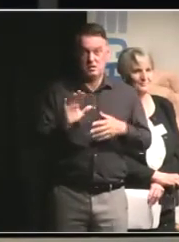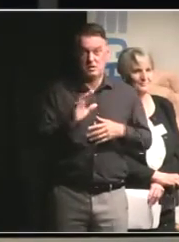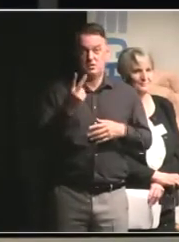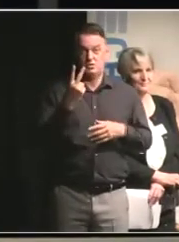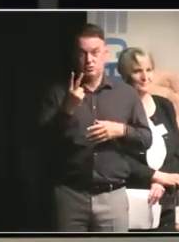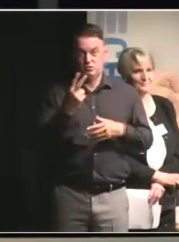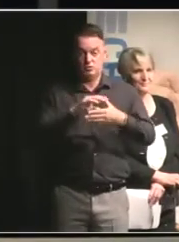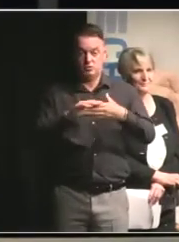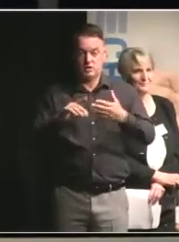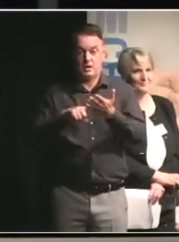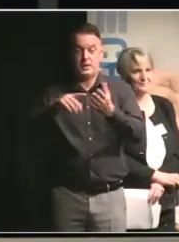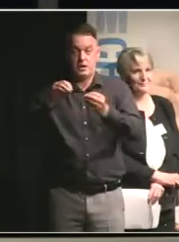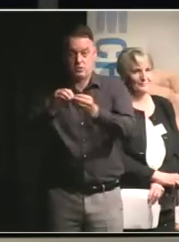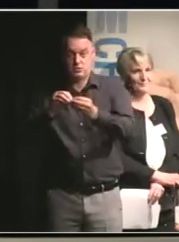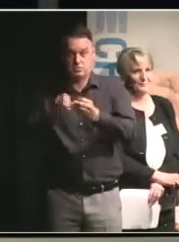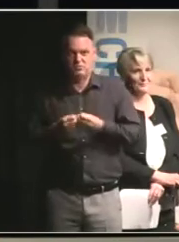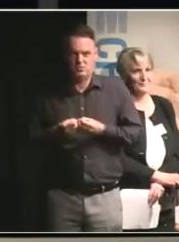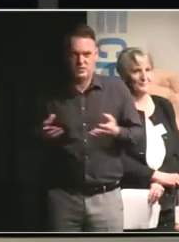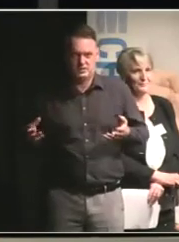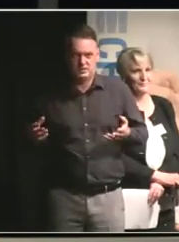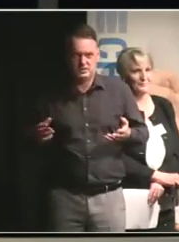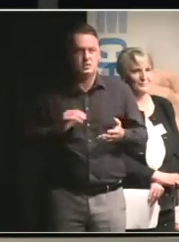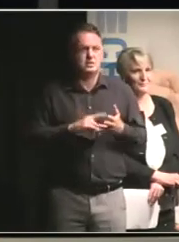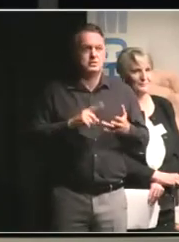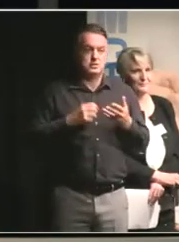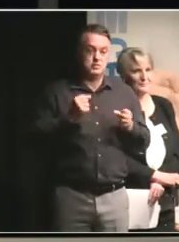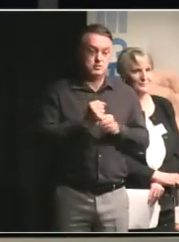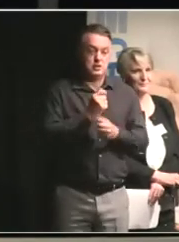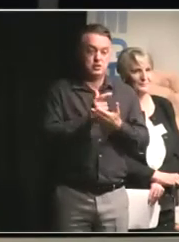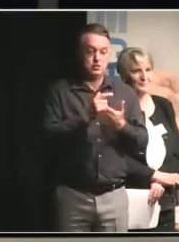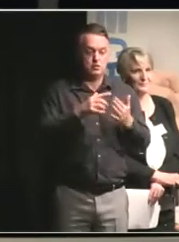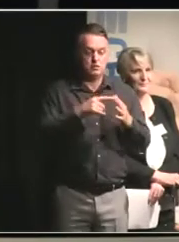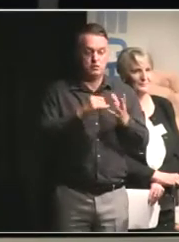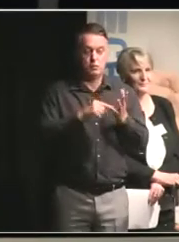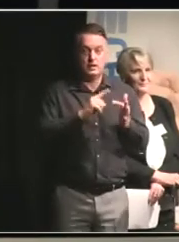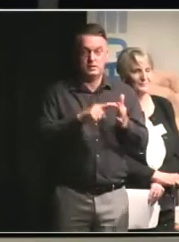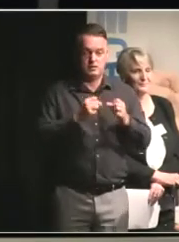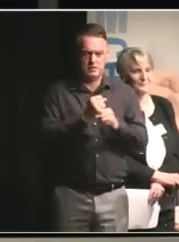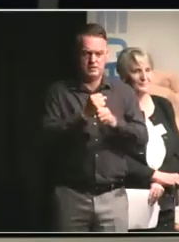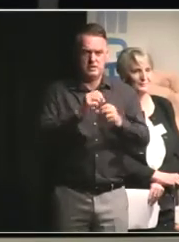with waste. So reducing the waste generated a manufacturing process by 10 percent of a